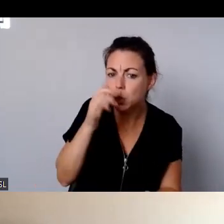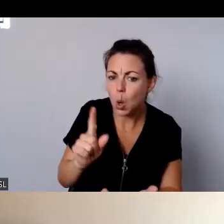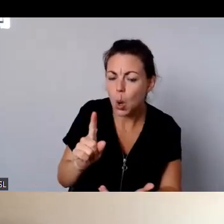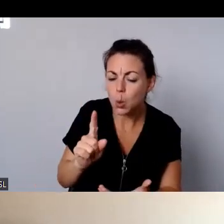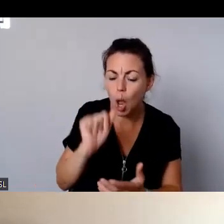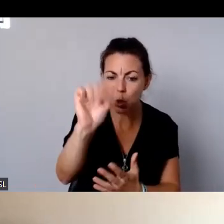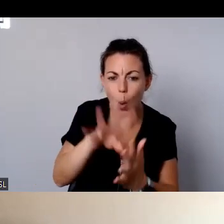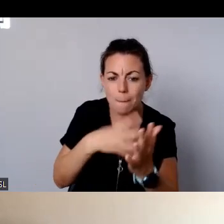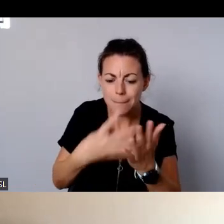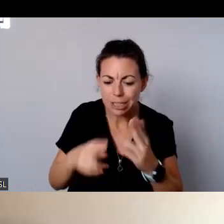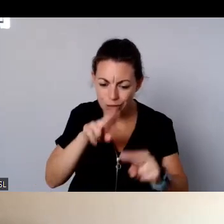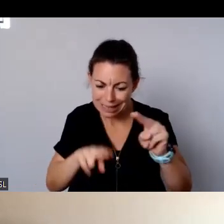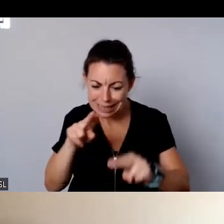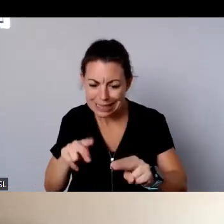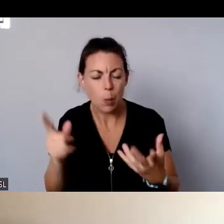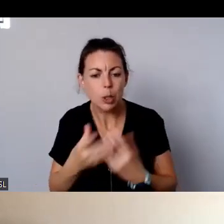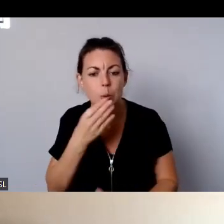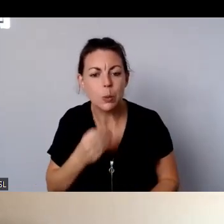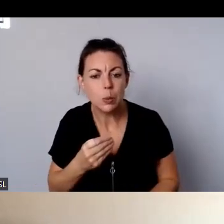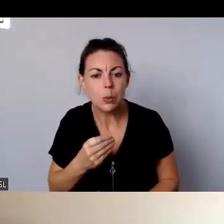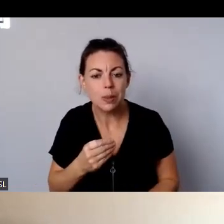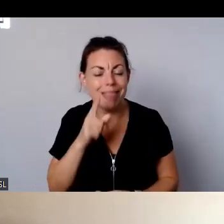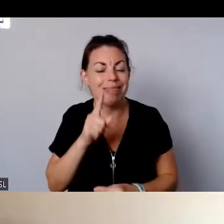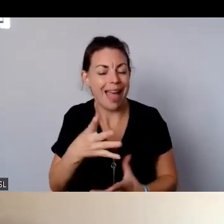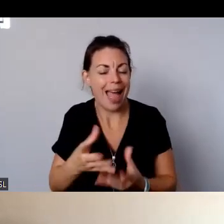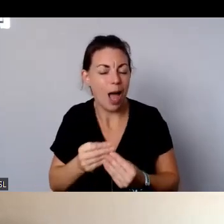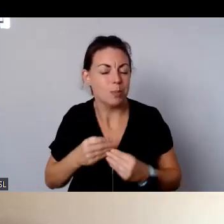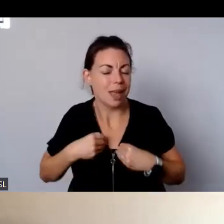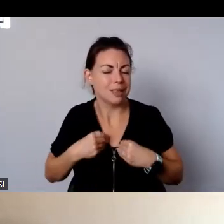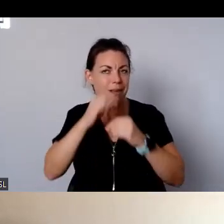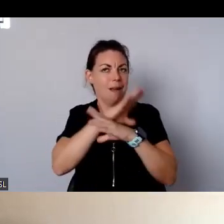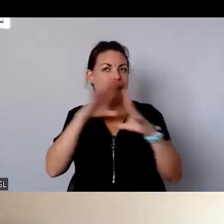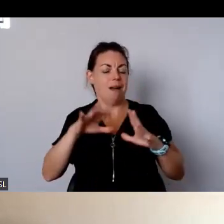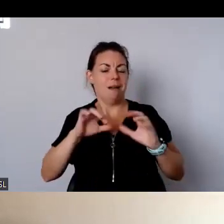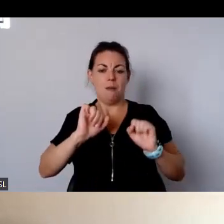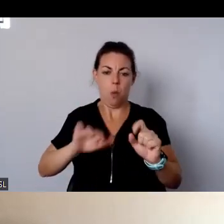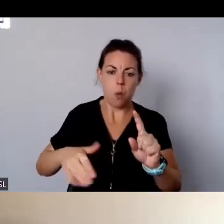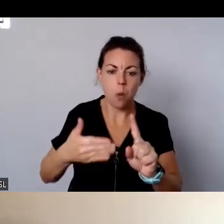is also telling us something really important. The next one is providing relevant